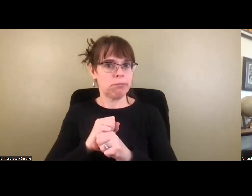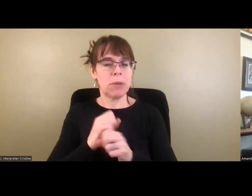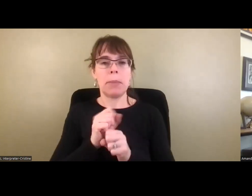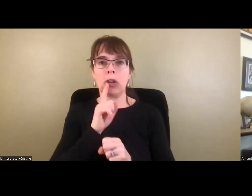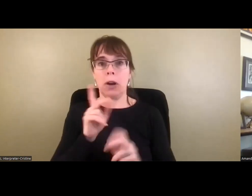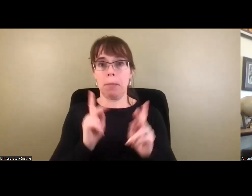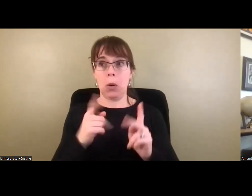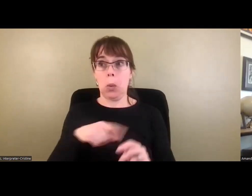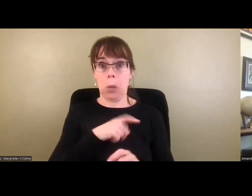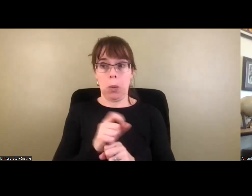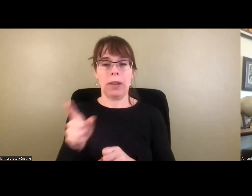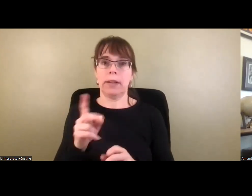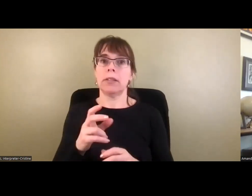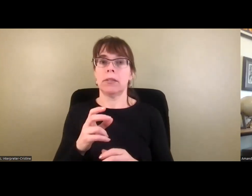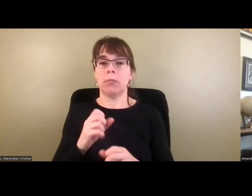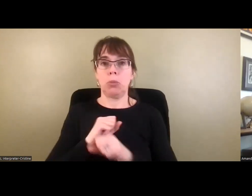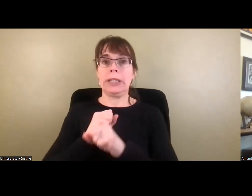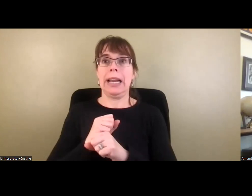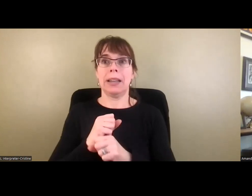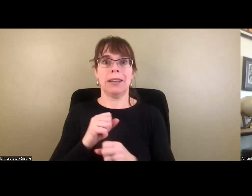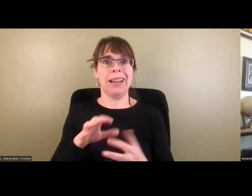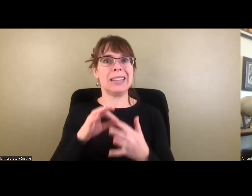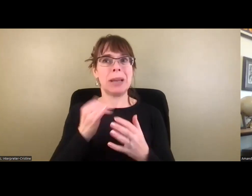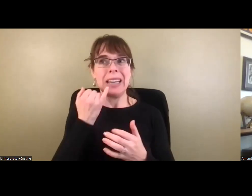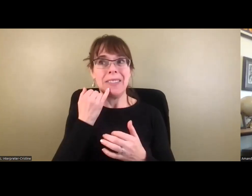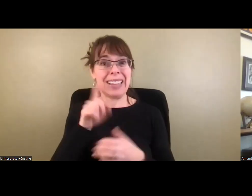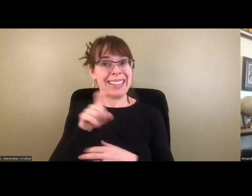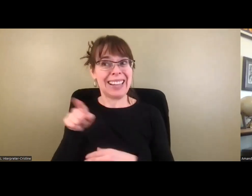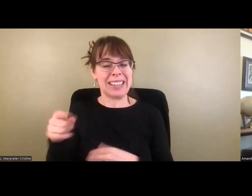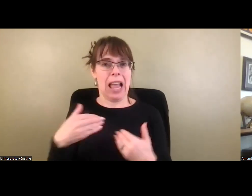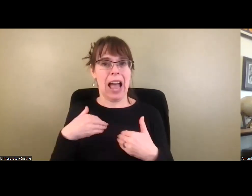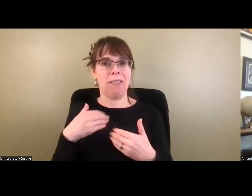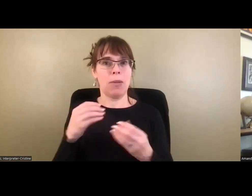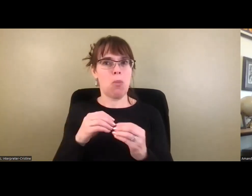our protected, especially if they're coming from a state like Texas, that has sort of vigilante